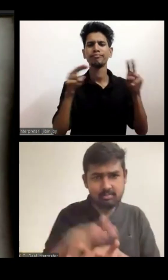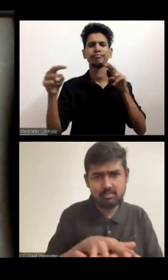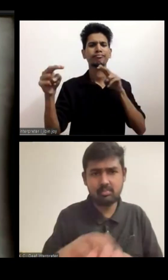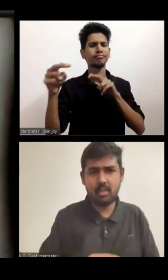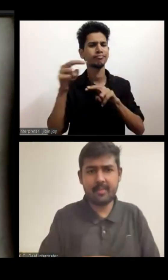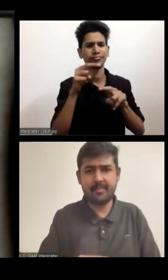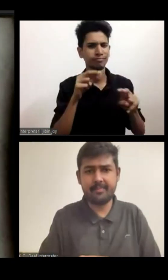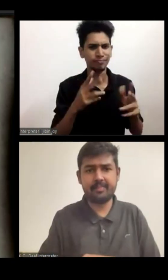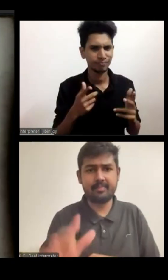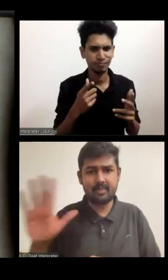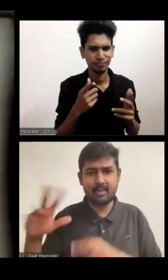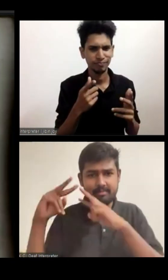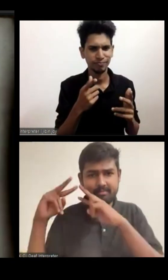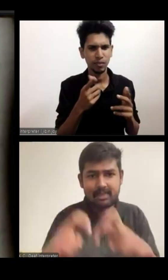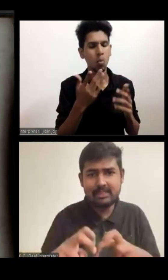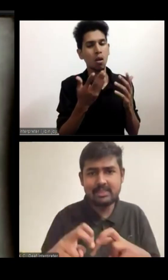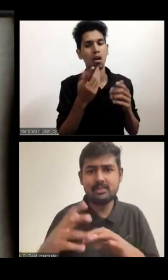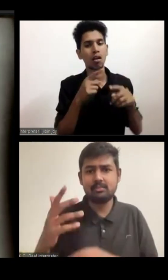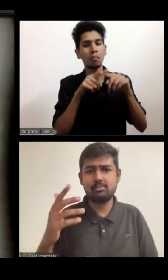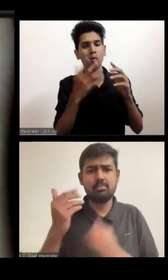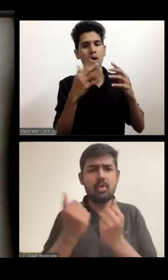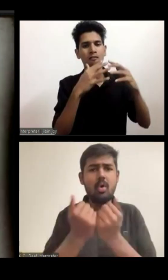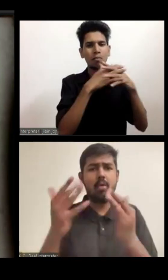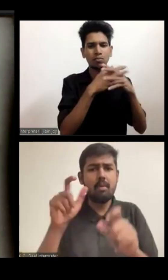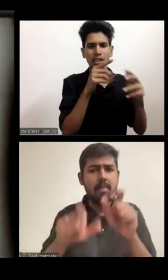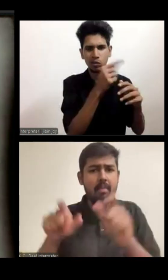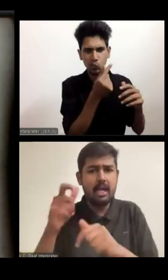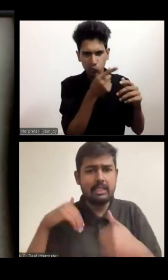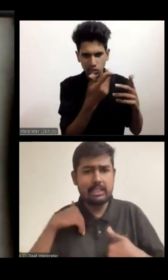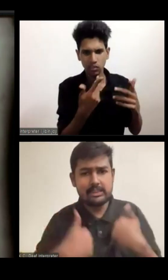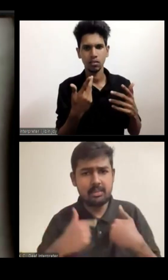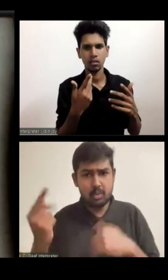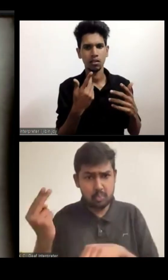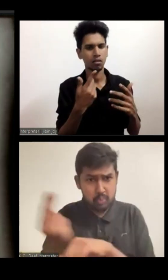But those kind of things have not yet been implemented. So it's for a business.